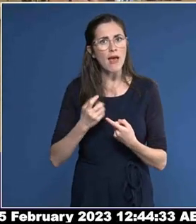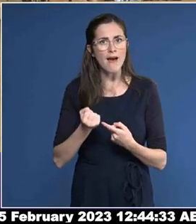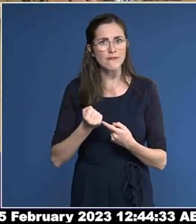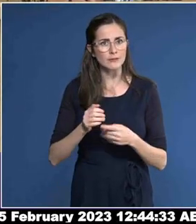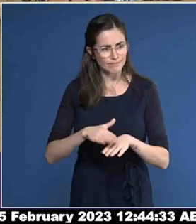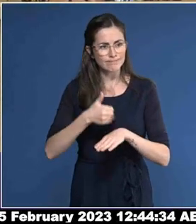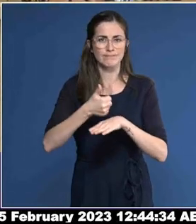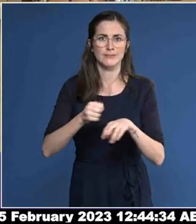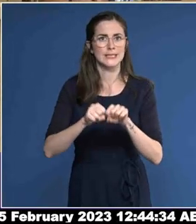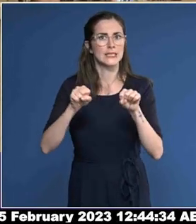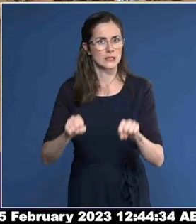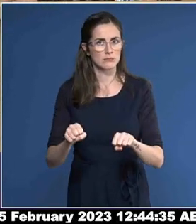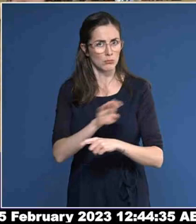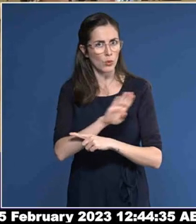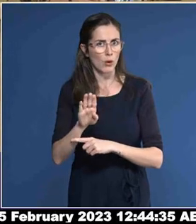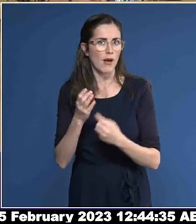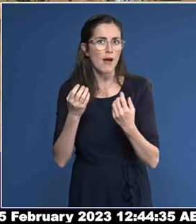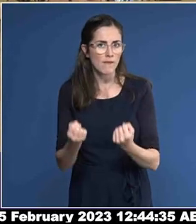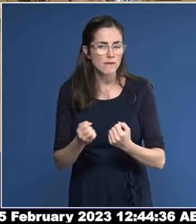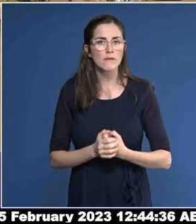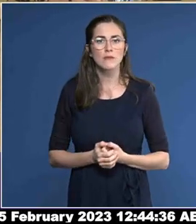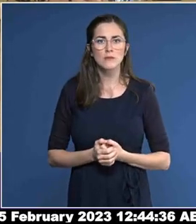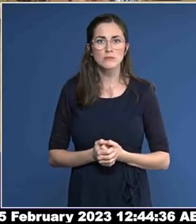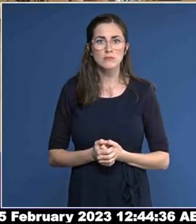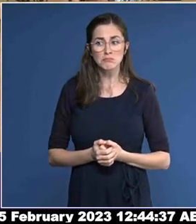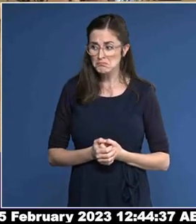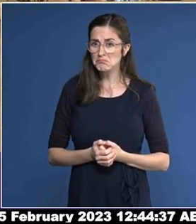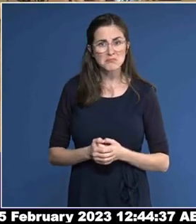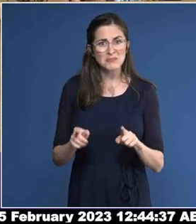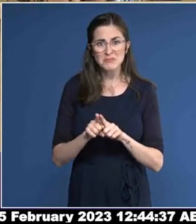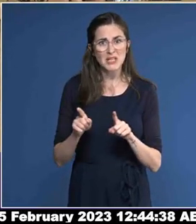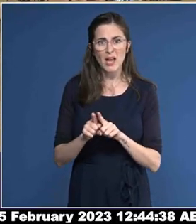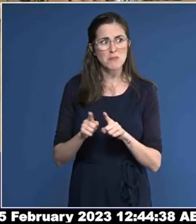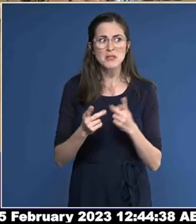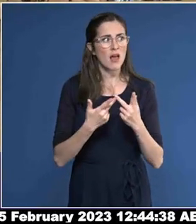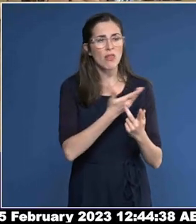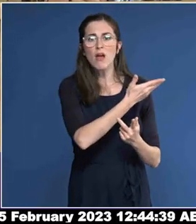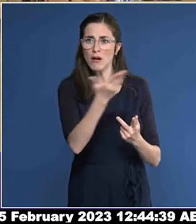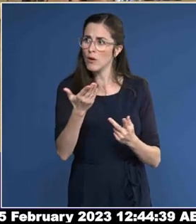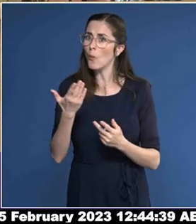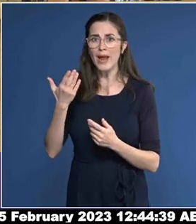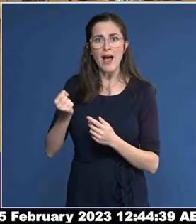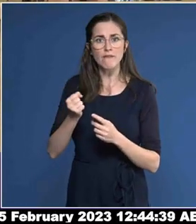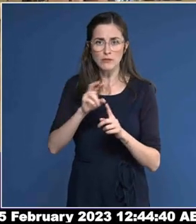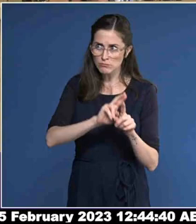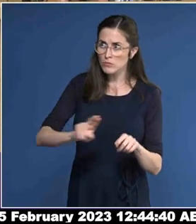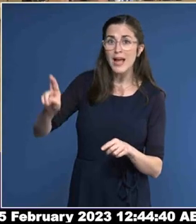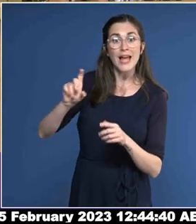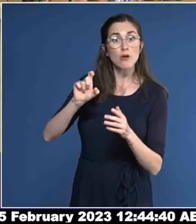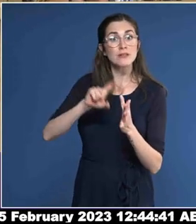It is a traditional format of a CEO report with paying particular attention to those